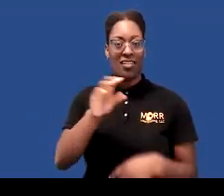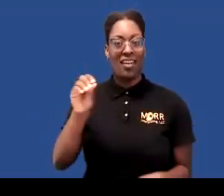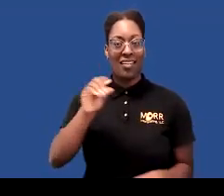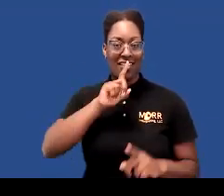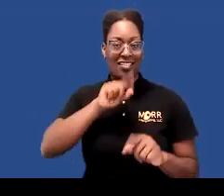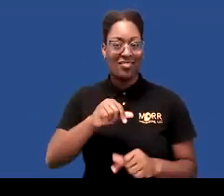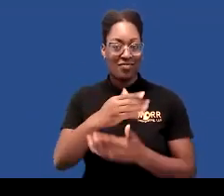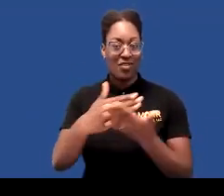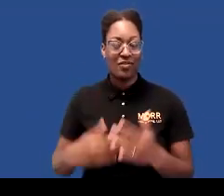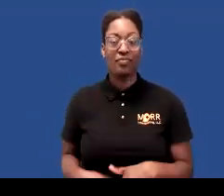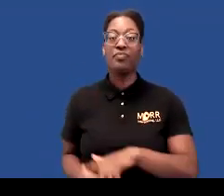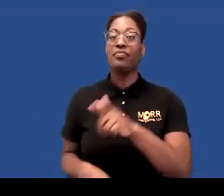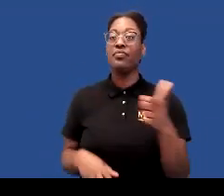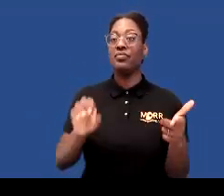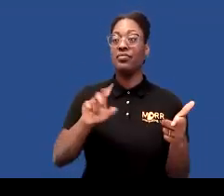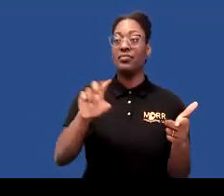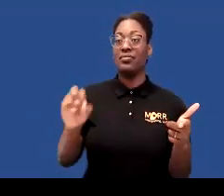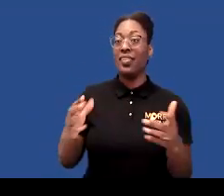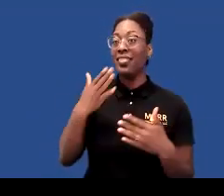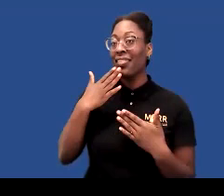Yeah, we've had some really good questions coming in.